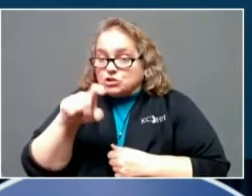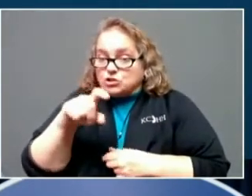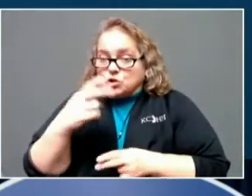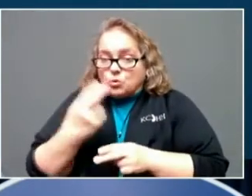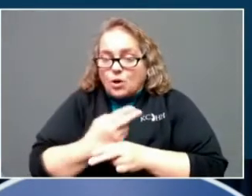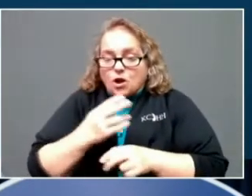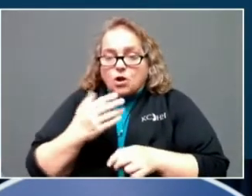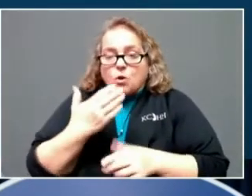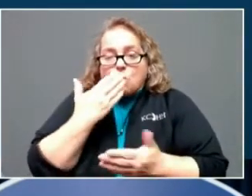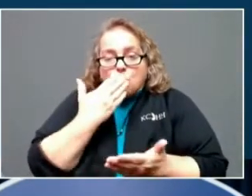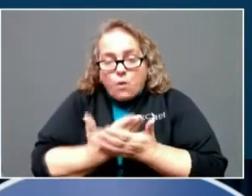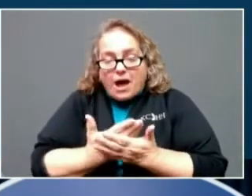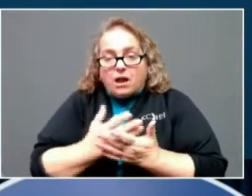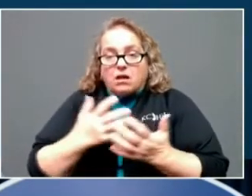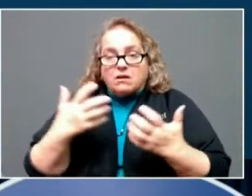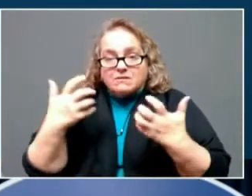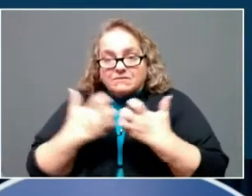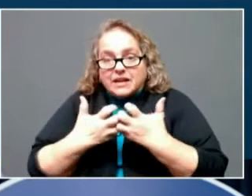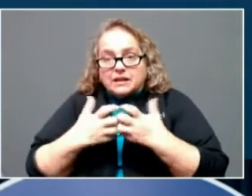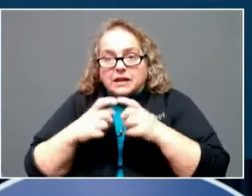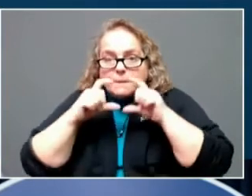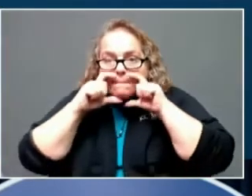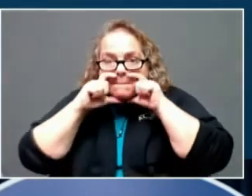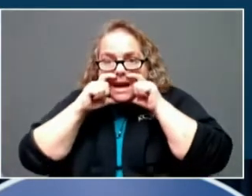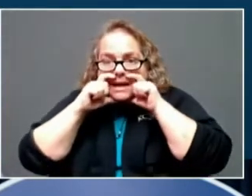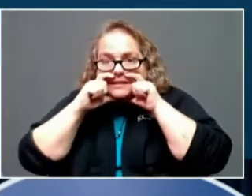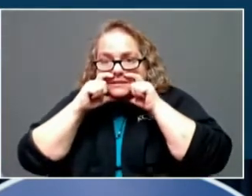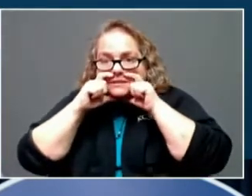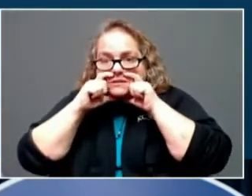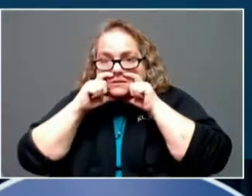every one of these scenarios, the CDC says you should wear a well fitting